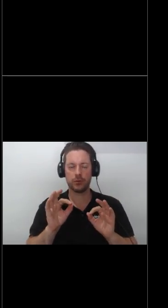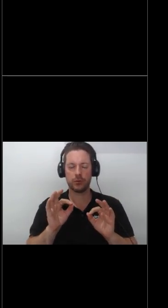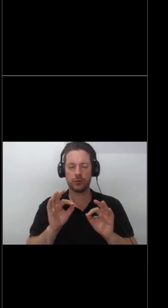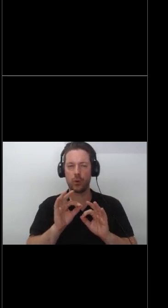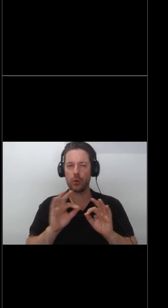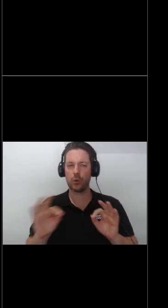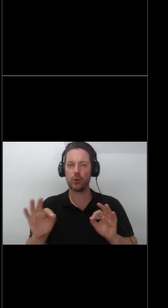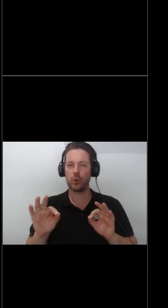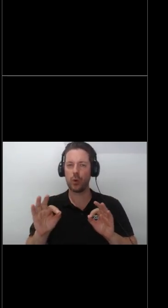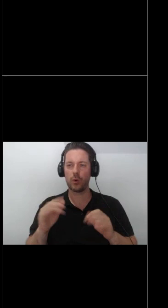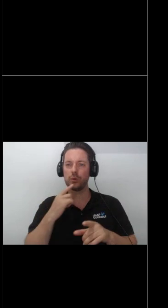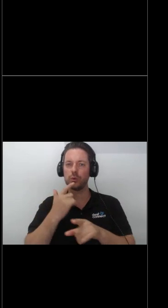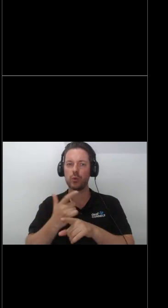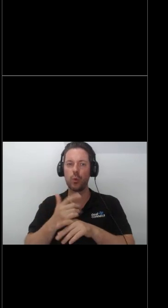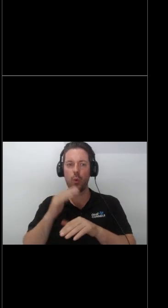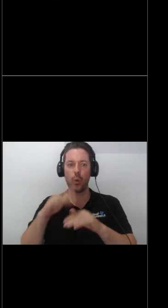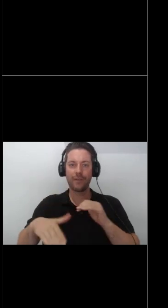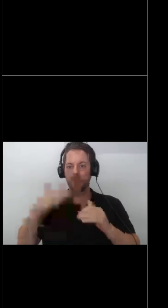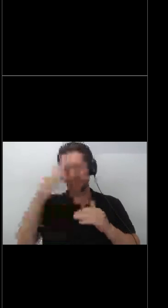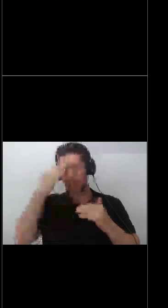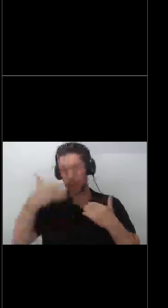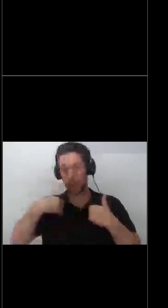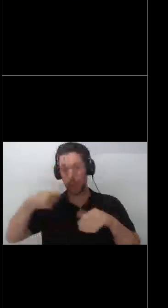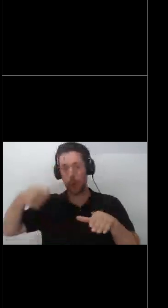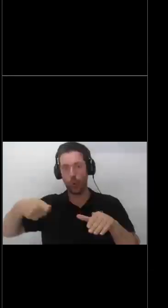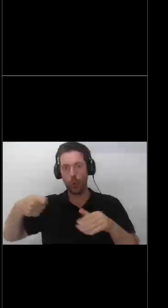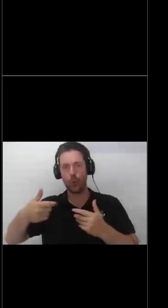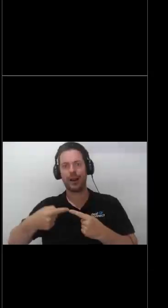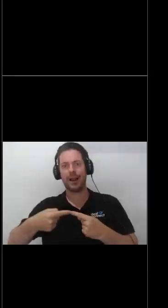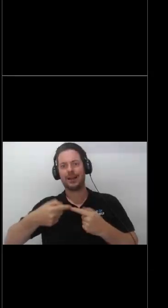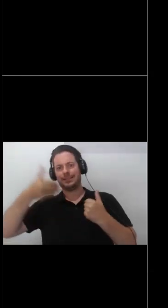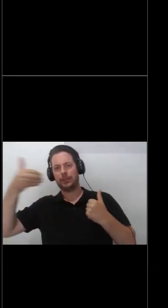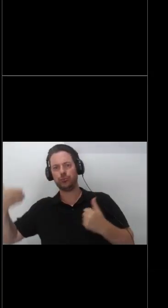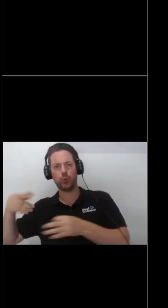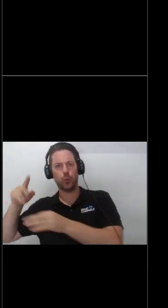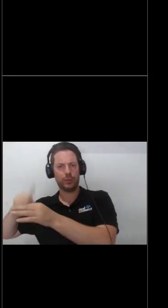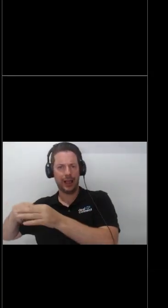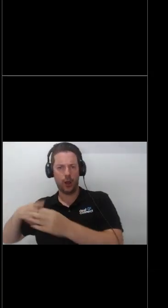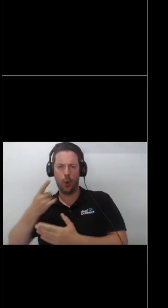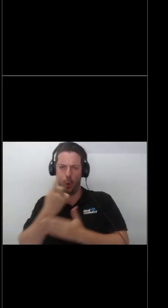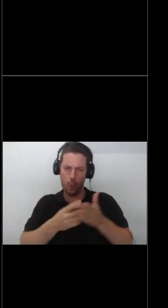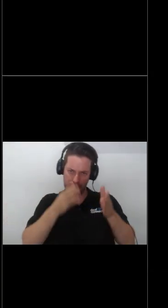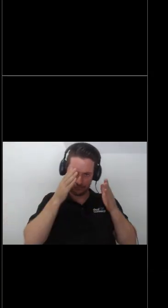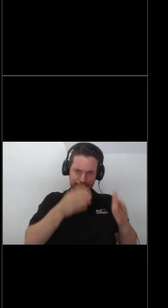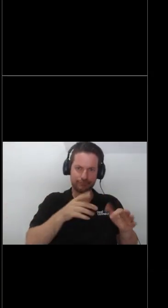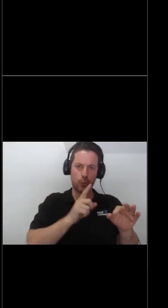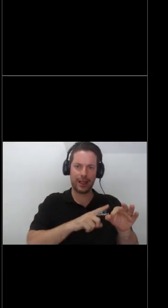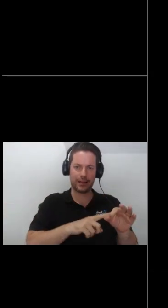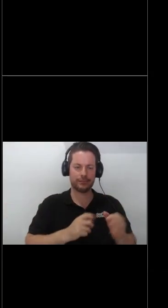health courts or tribunals outside Queensland. Now, effectively, I'm going to give you a bit of insight